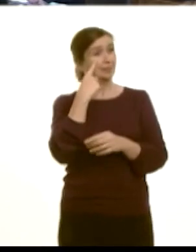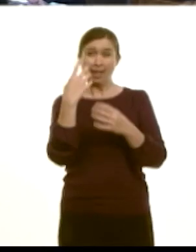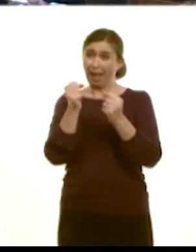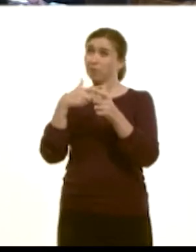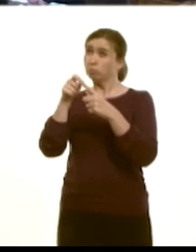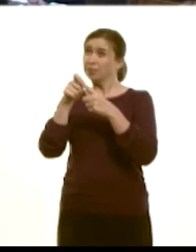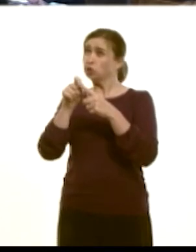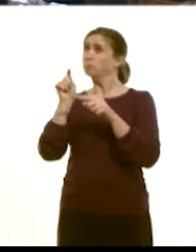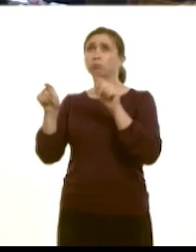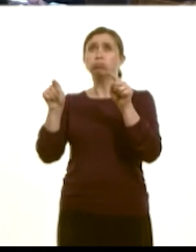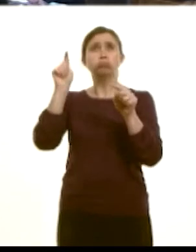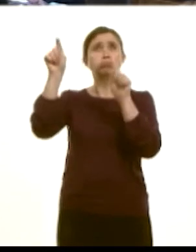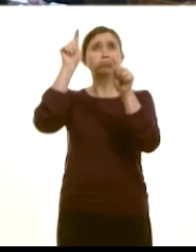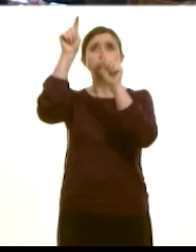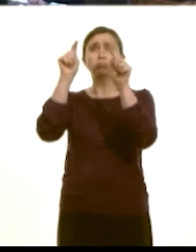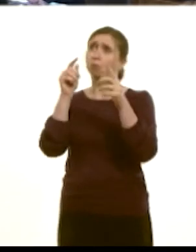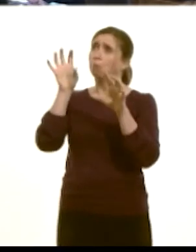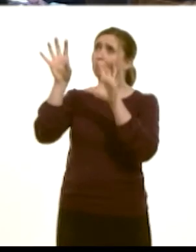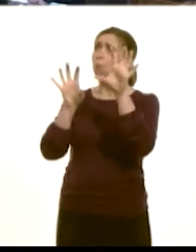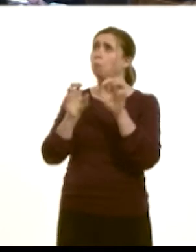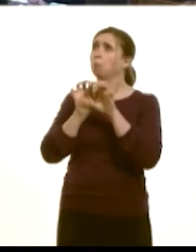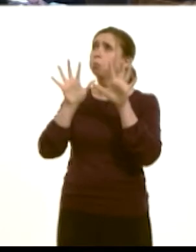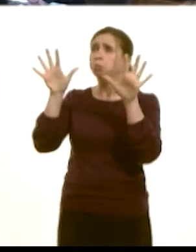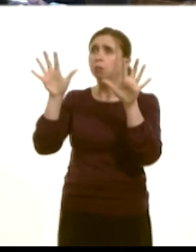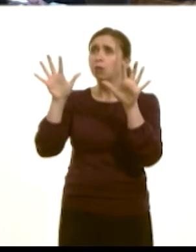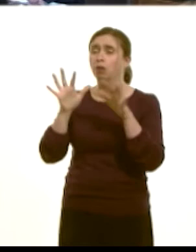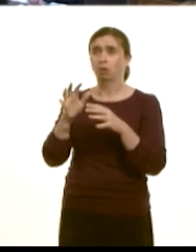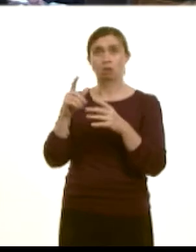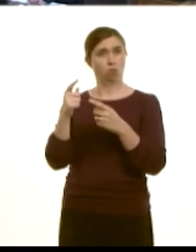It is, of course, one of the most successful schemes, if not the most successful scheme,